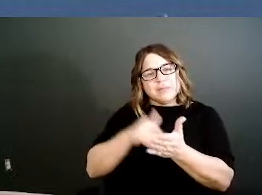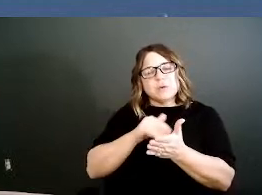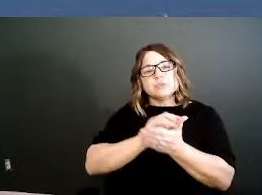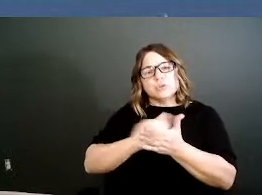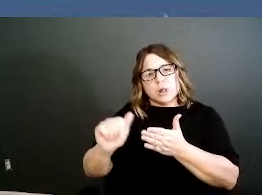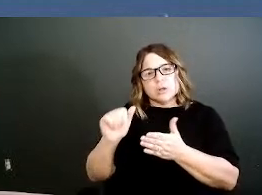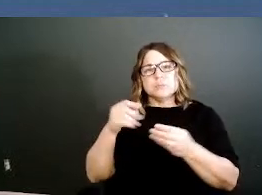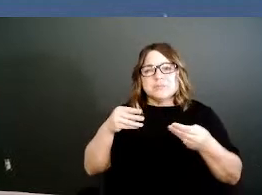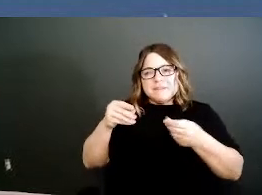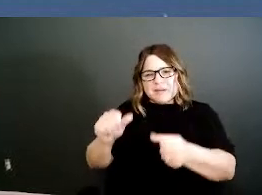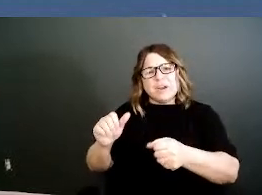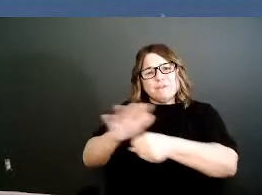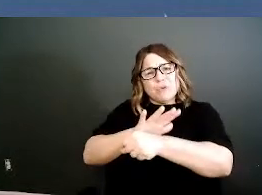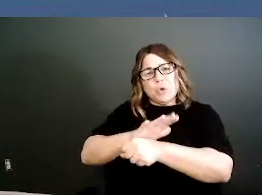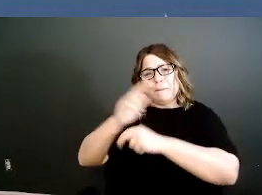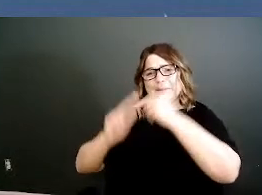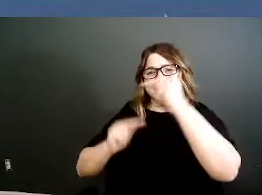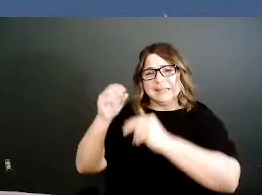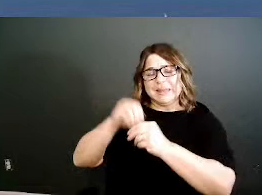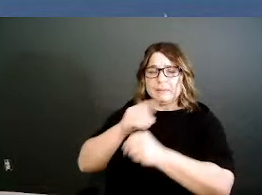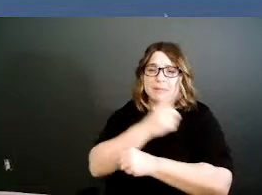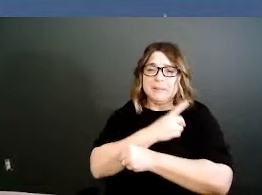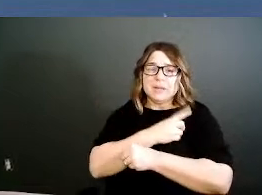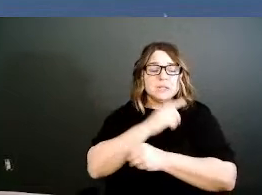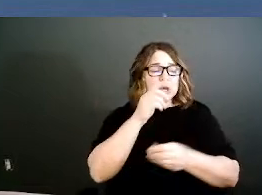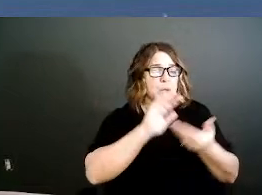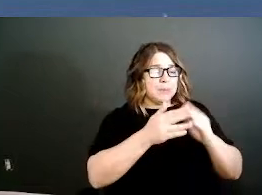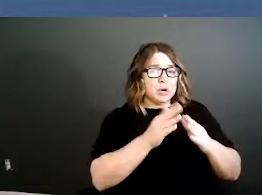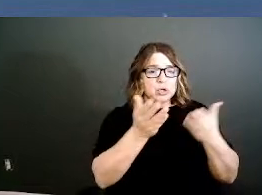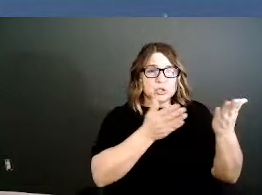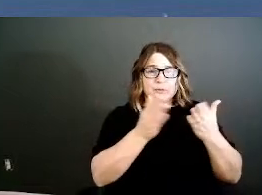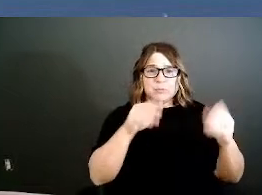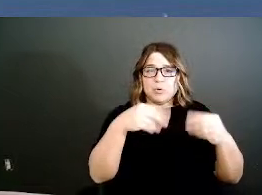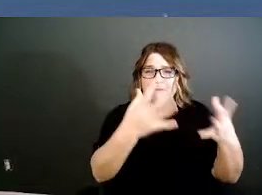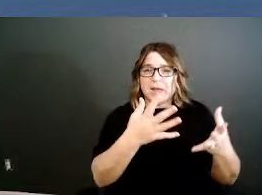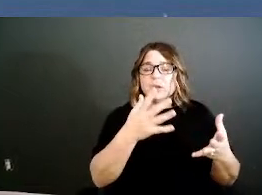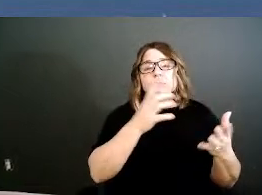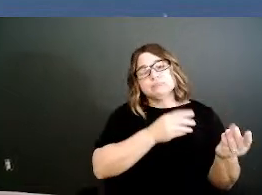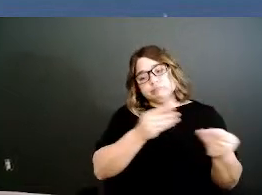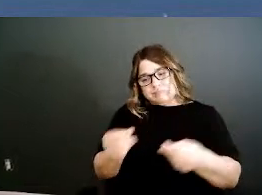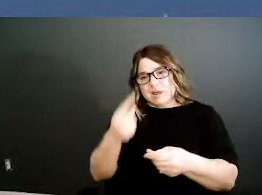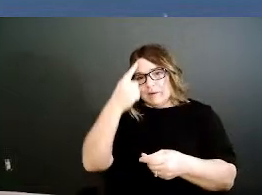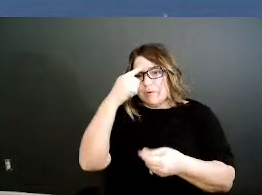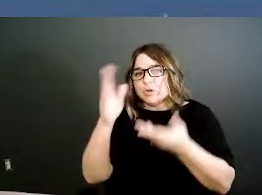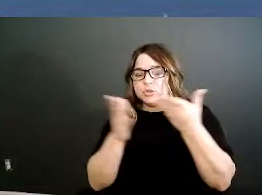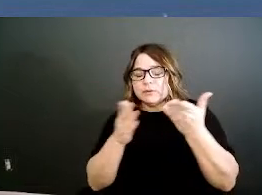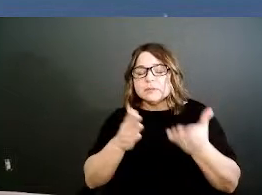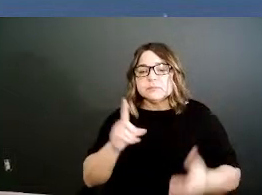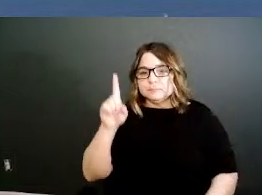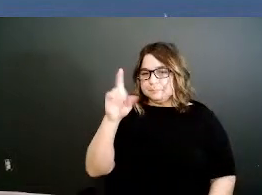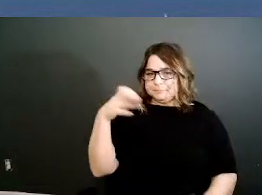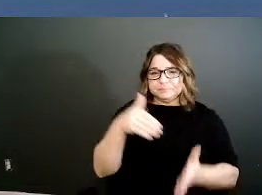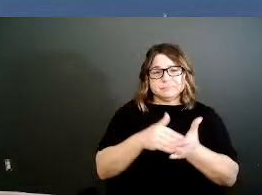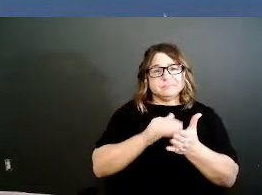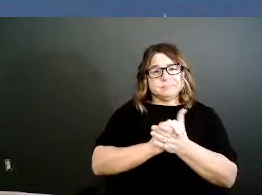100K CAN'T BUY A BUILDING SO LET'S PUT MORE MONEY INTO IT. AND YOU CAN PUT IT THAT TOWARD THE SWAT TEAM WHICH